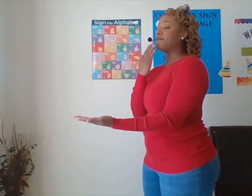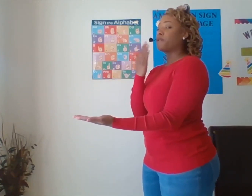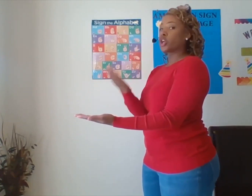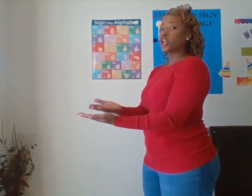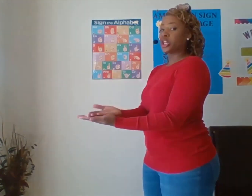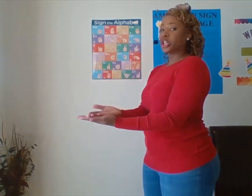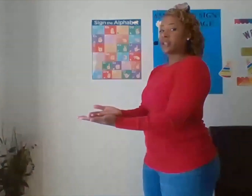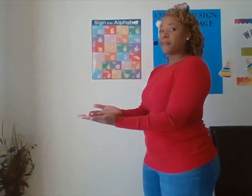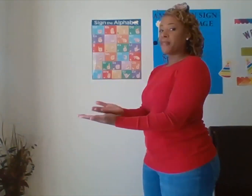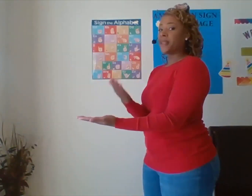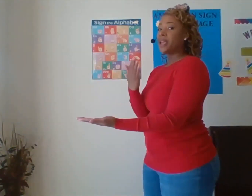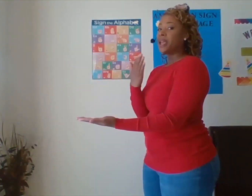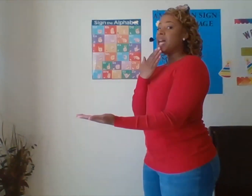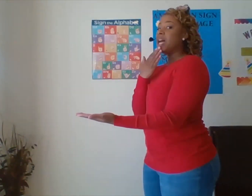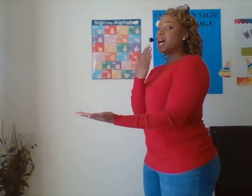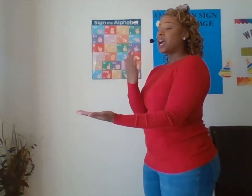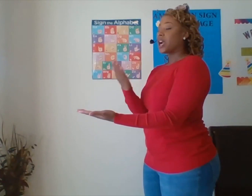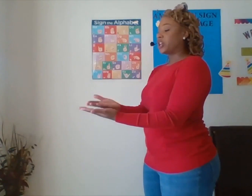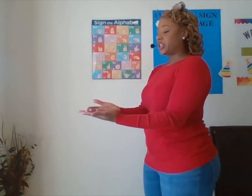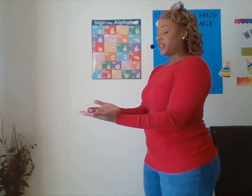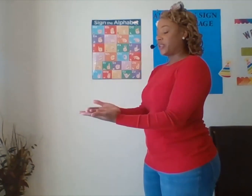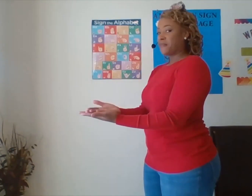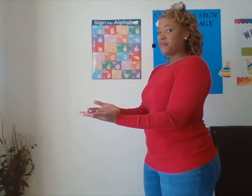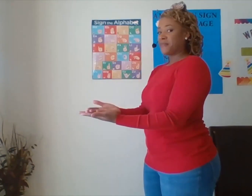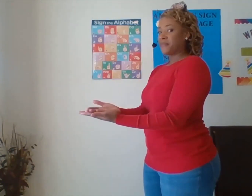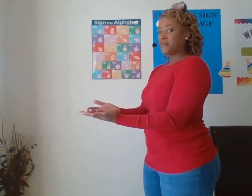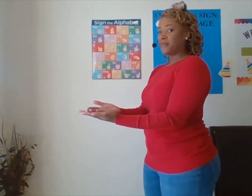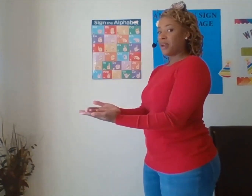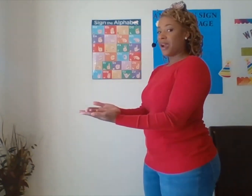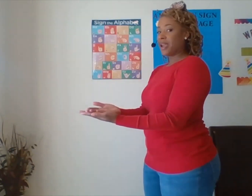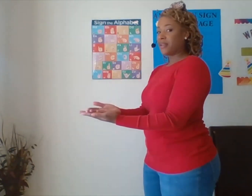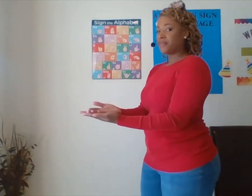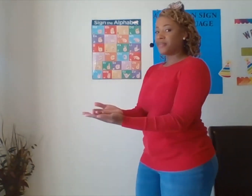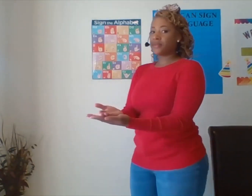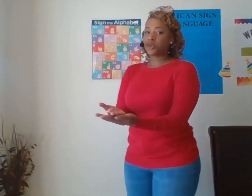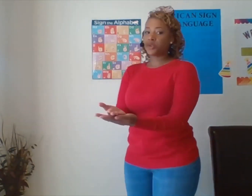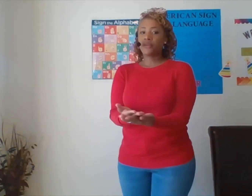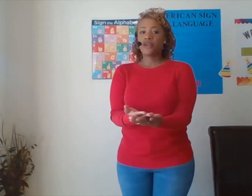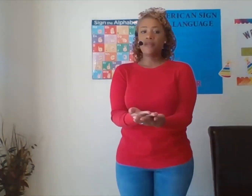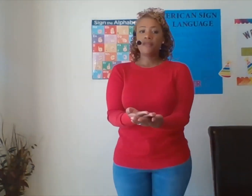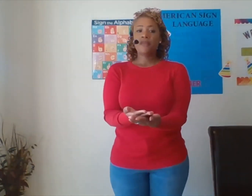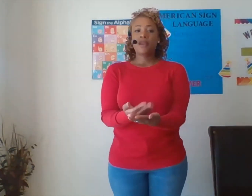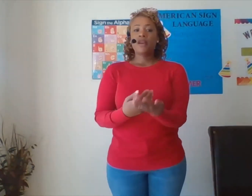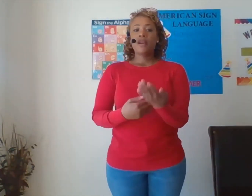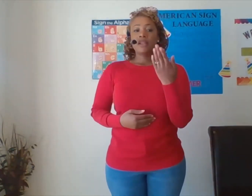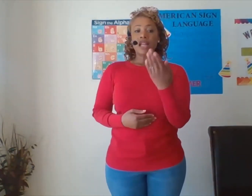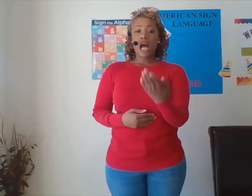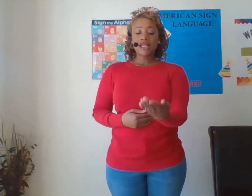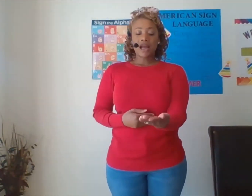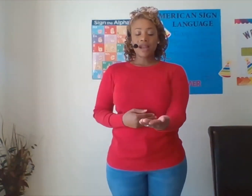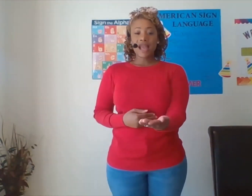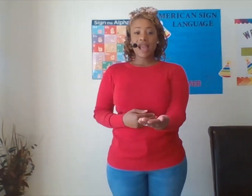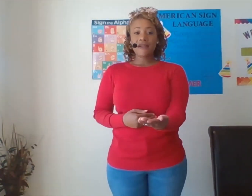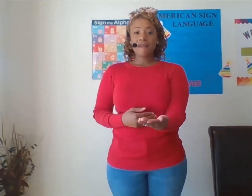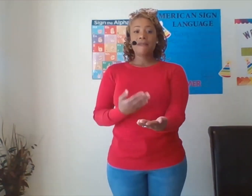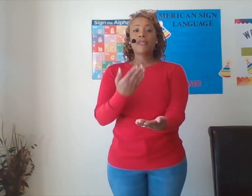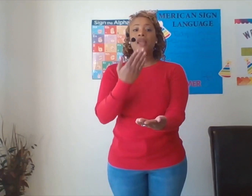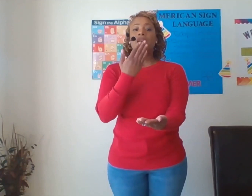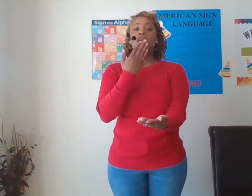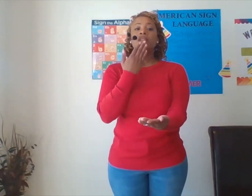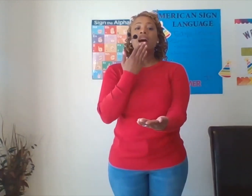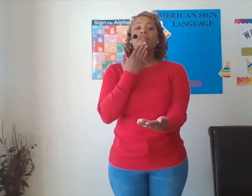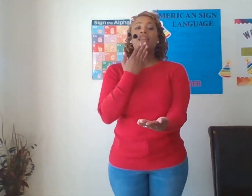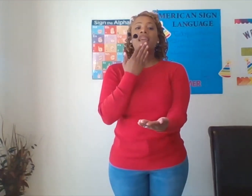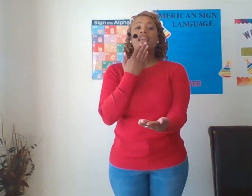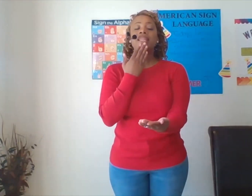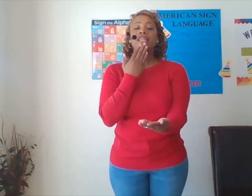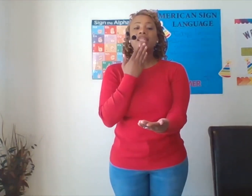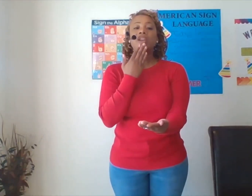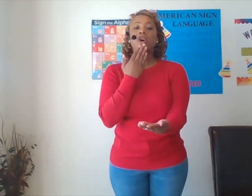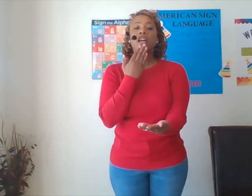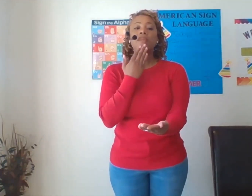for good good all right front non-dominant hand dominant hand goes up